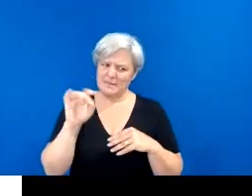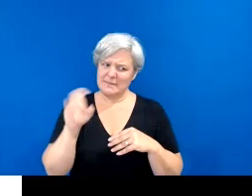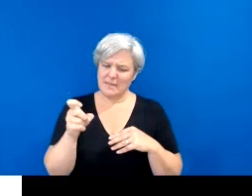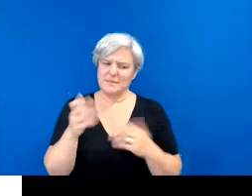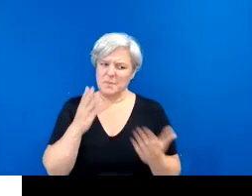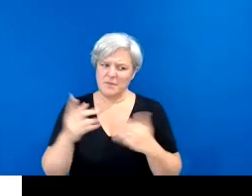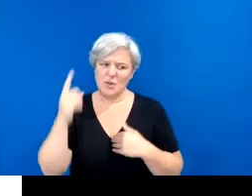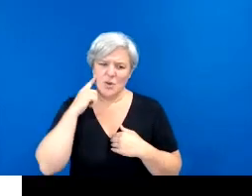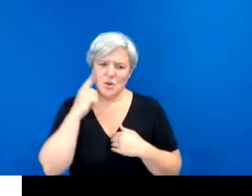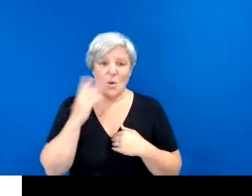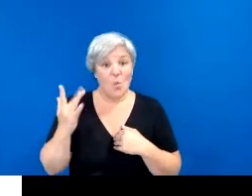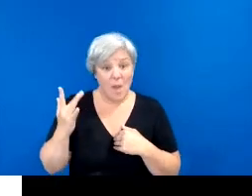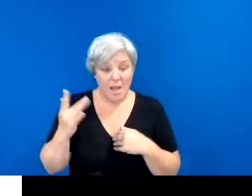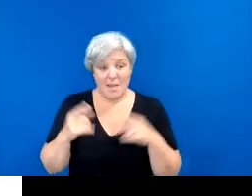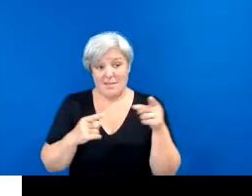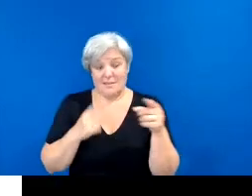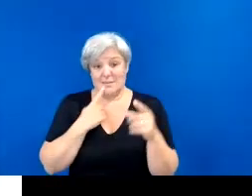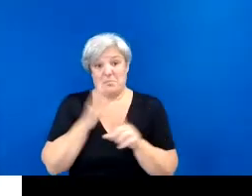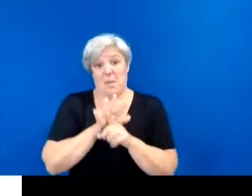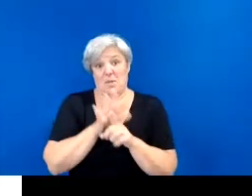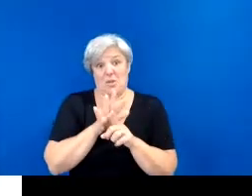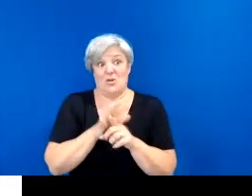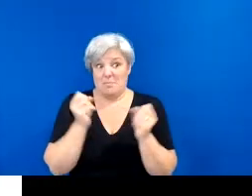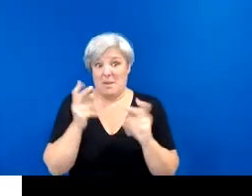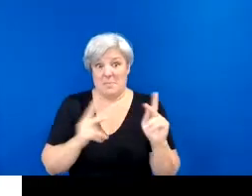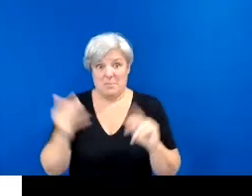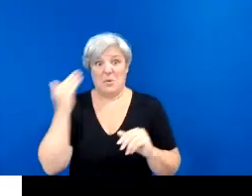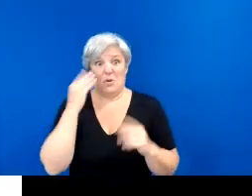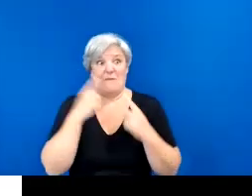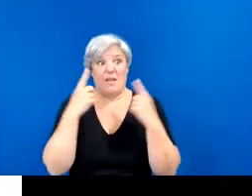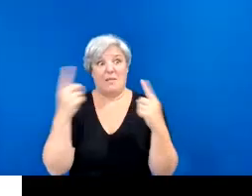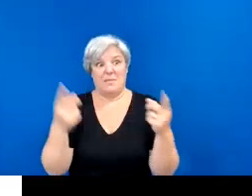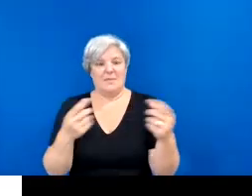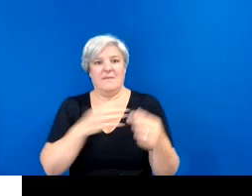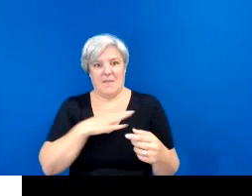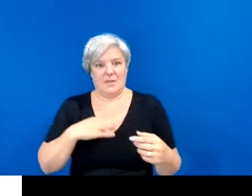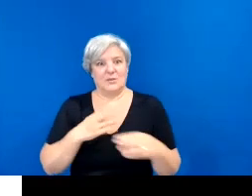because OpenStax is pretty popular and I think it's used by quite a few faculty on our campus.